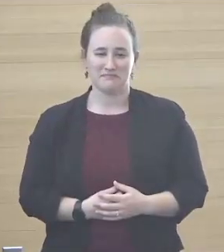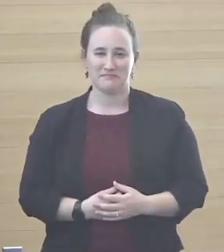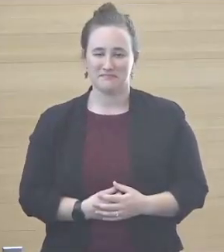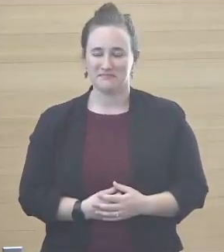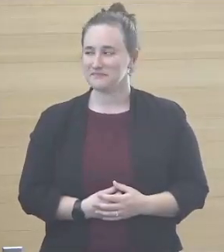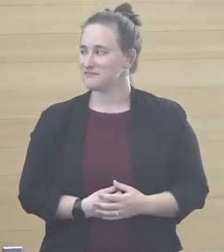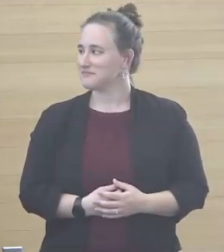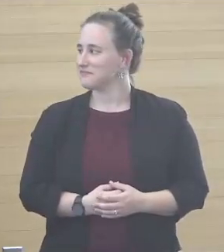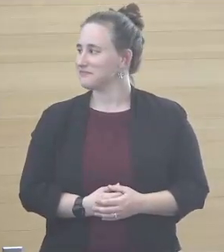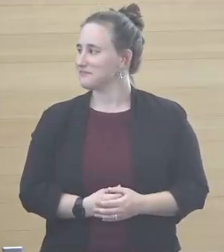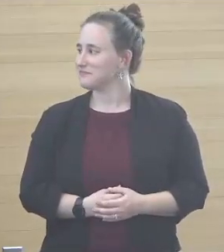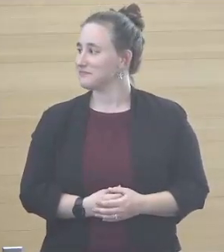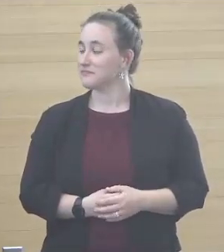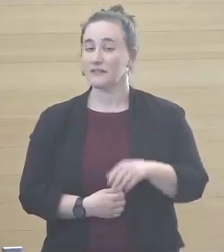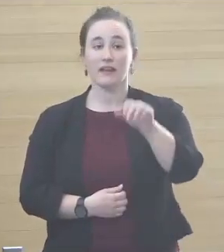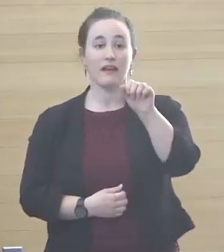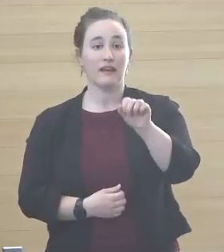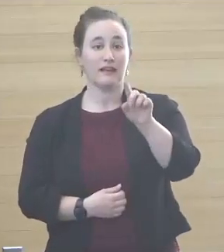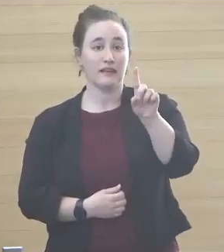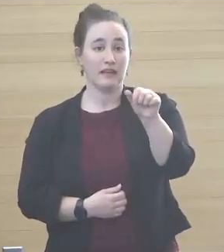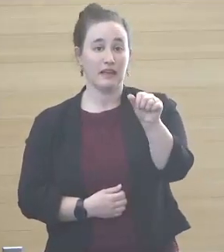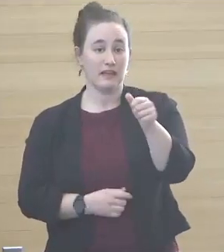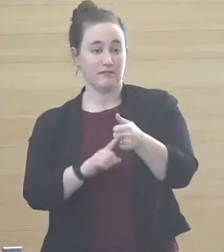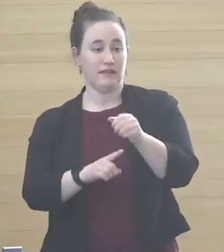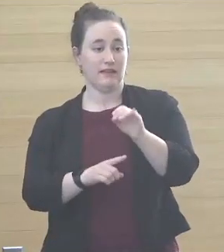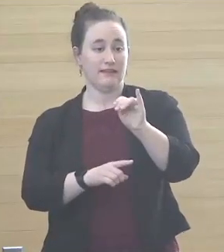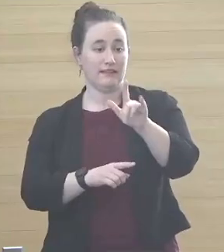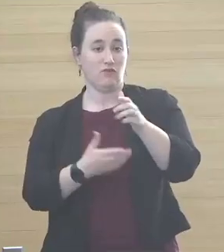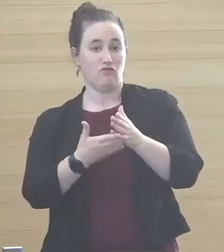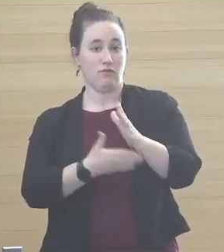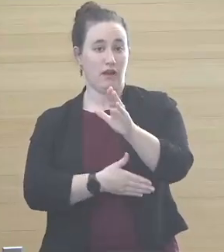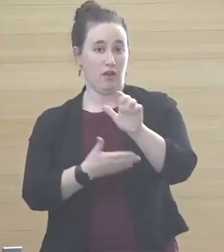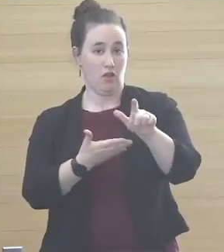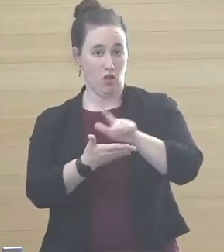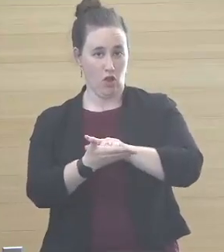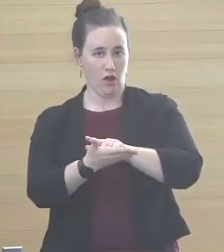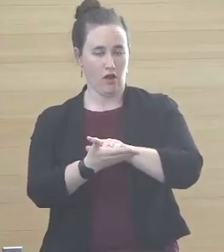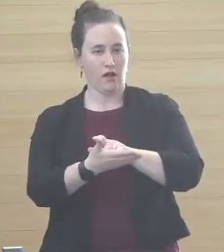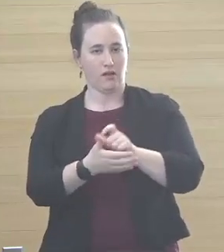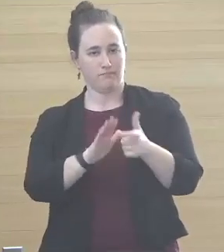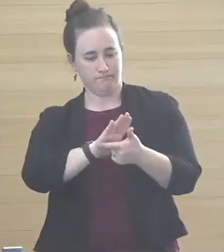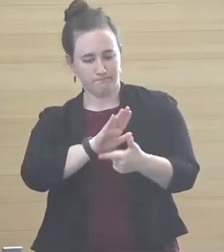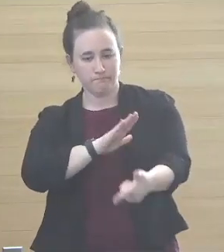The ADA is a civil rights law that prohibits discrimination against people with